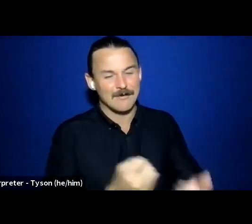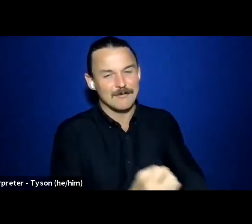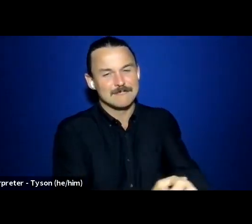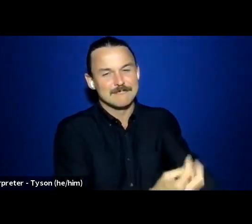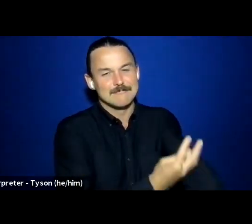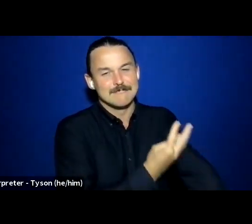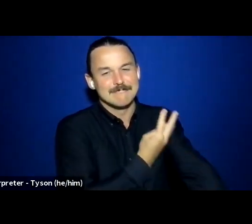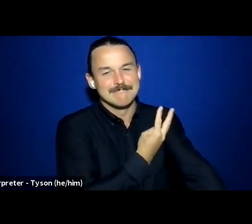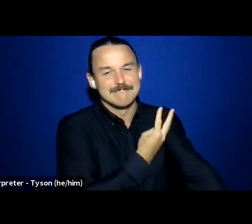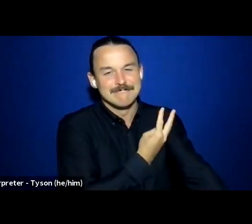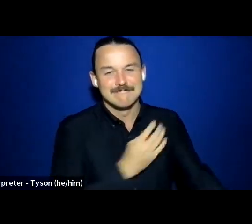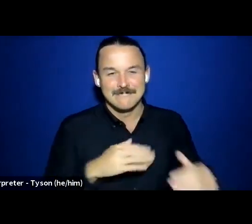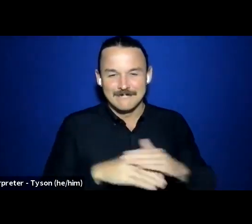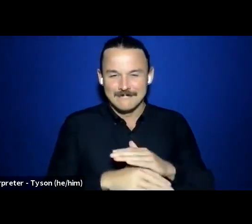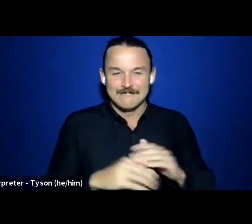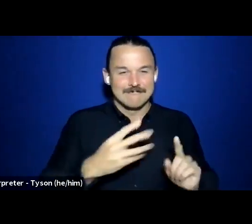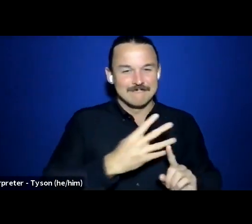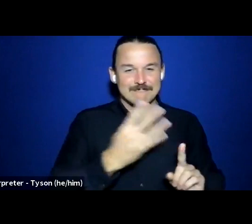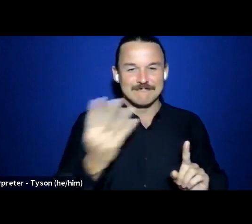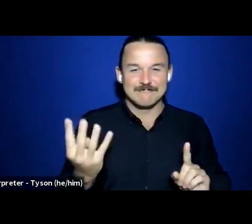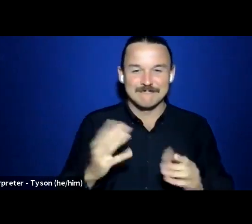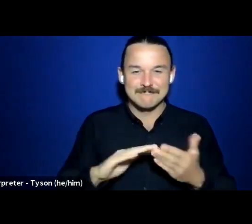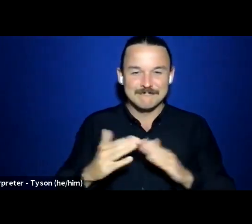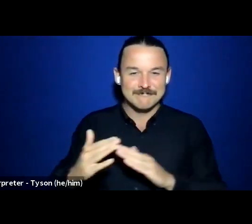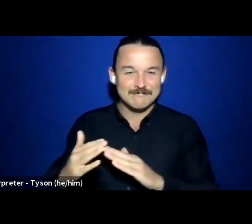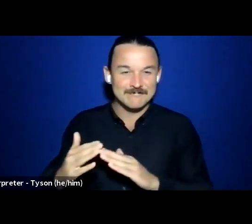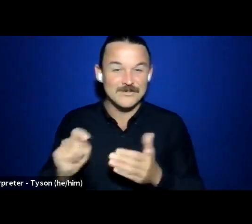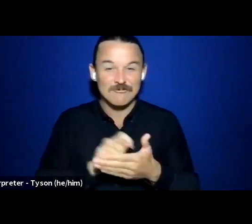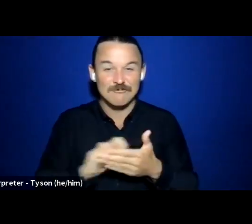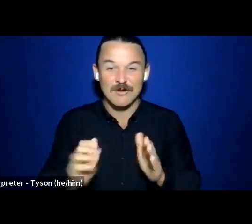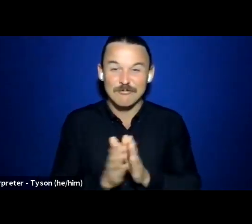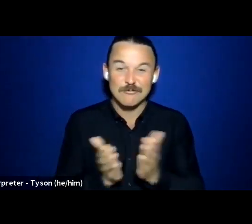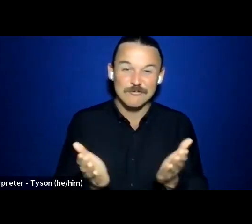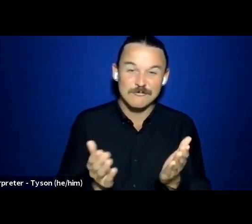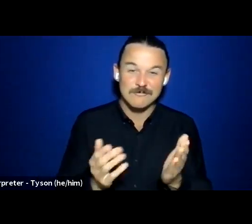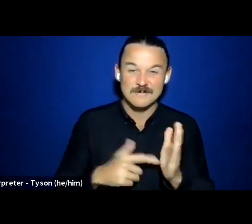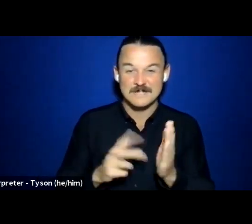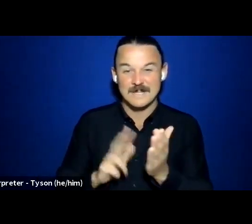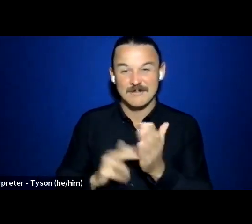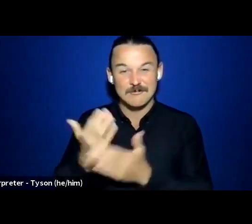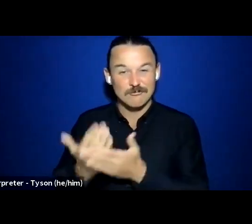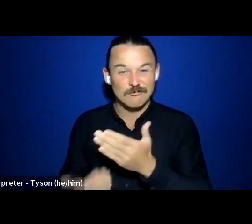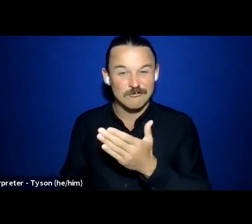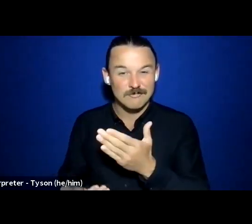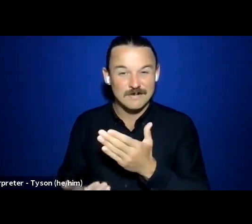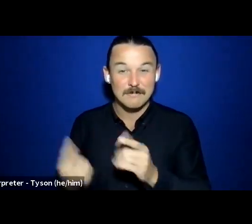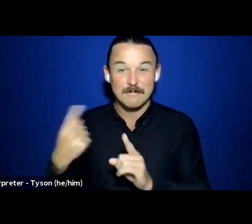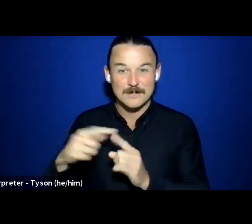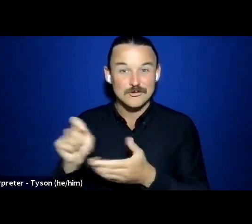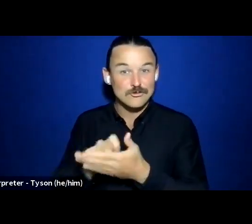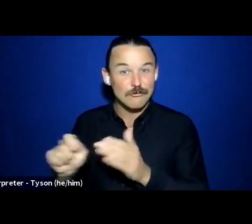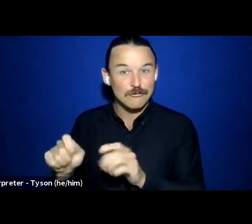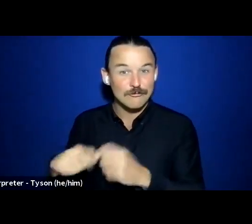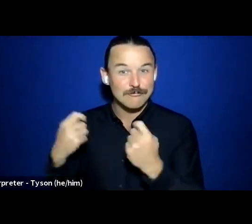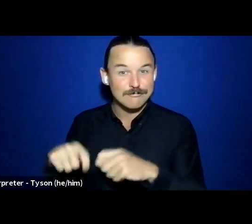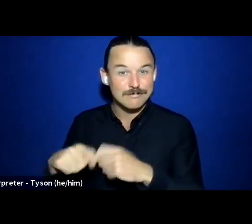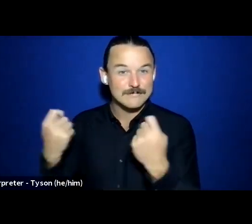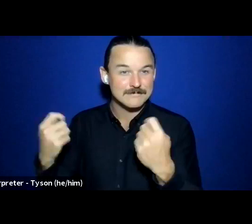he is an inspiration to many of us. us in the LGBT Q plus in the LGBT Q plus community. of writers a writer of books tV a writer of books tV screenplays and feature journalism. We